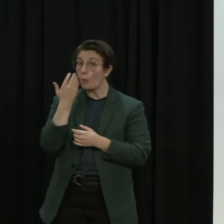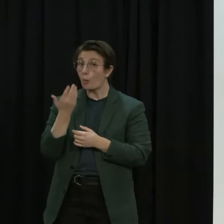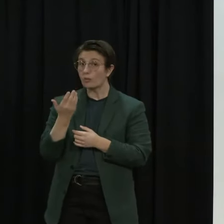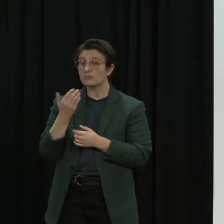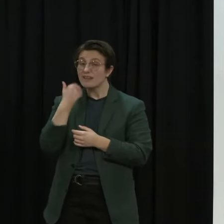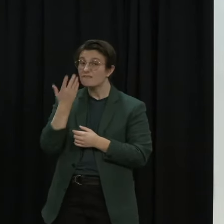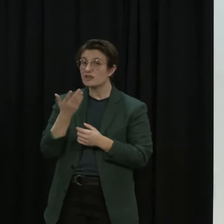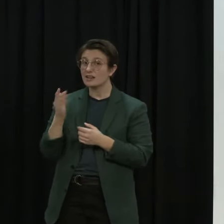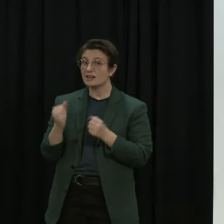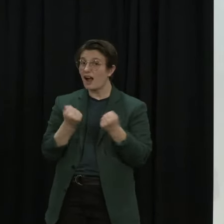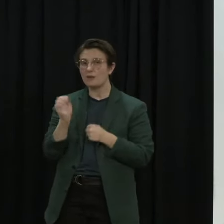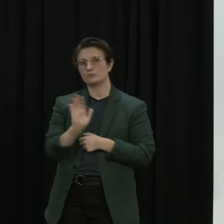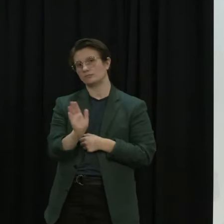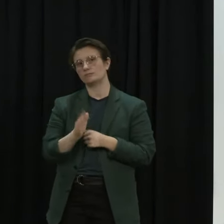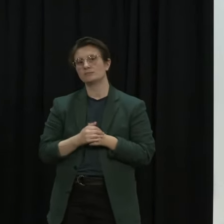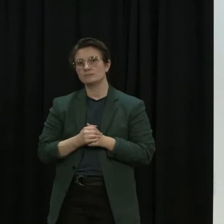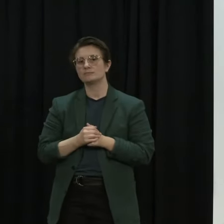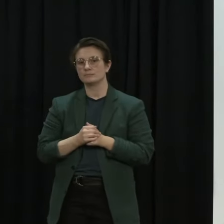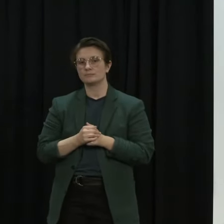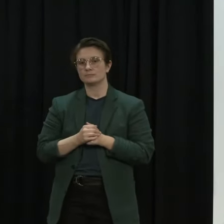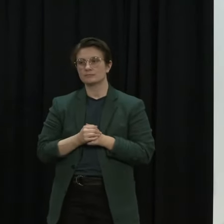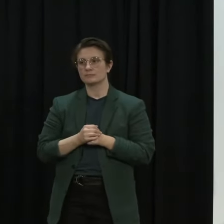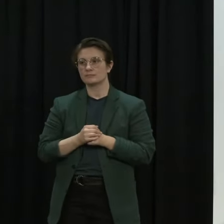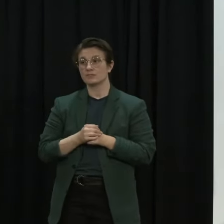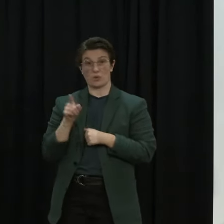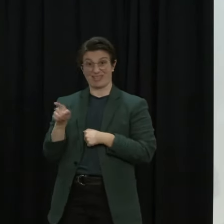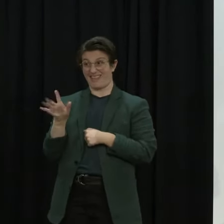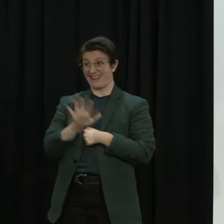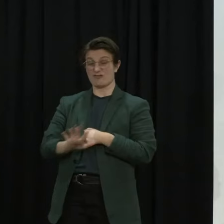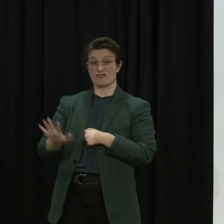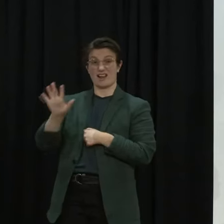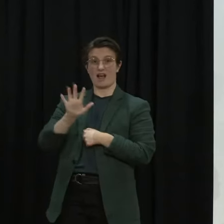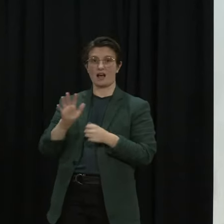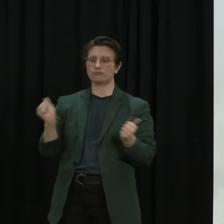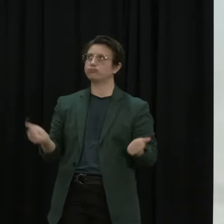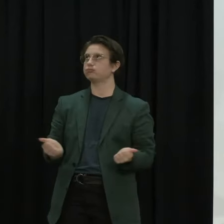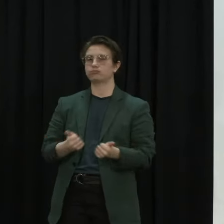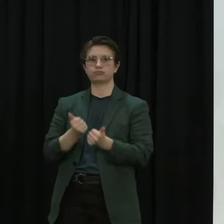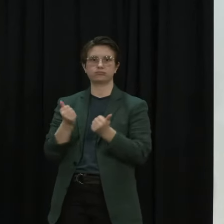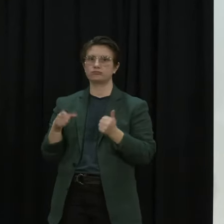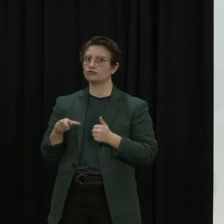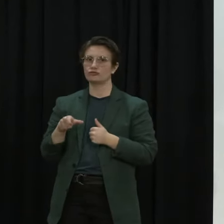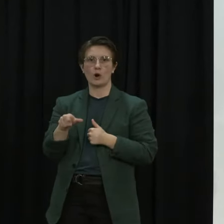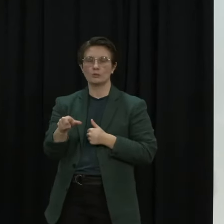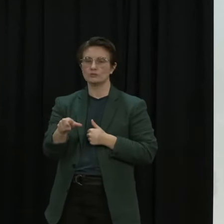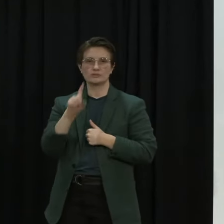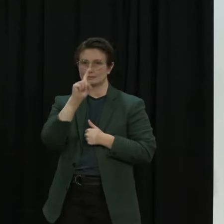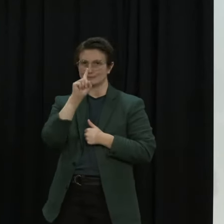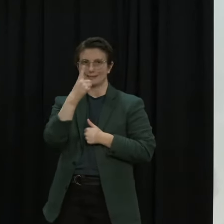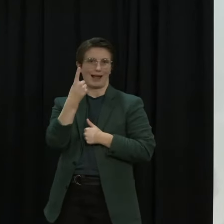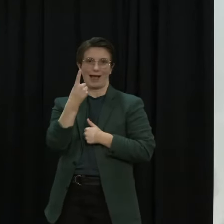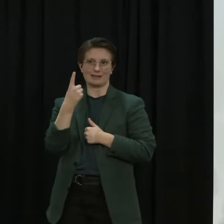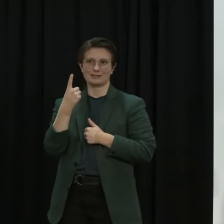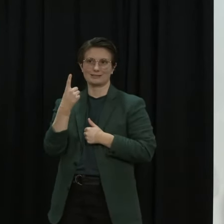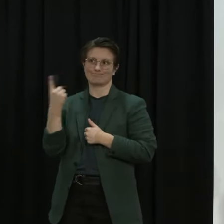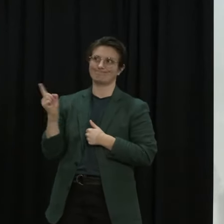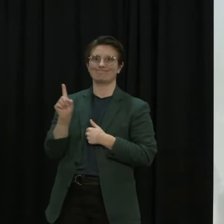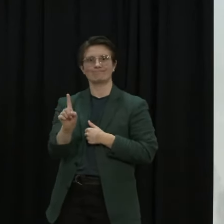patrolling and stopping people.